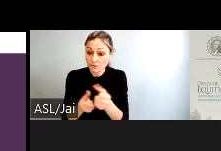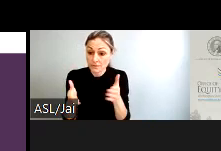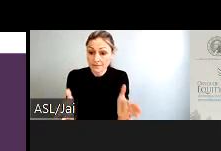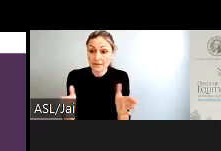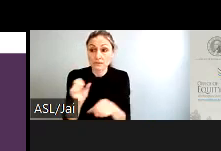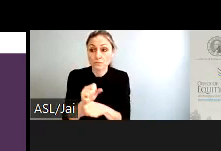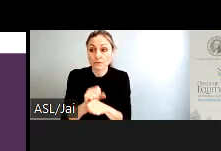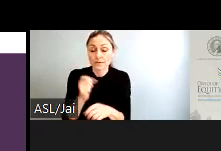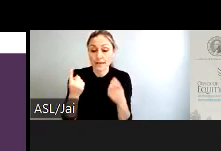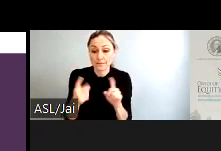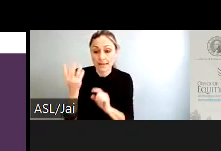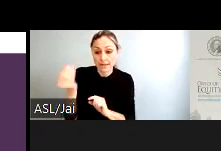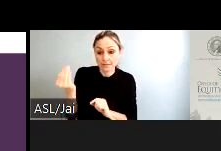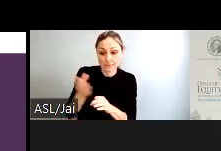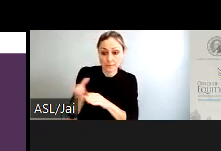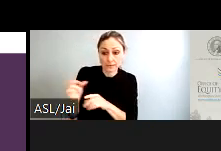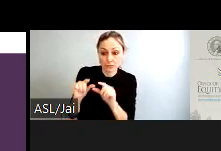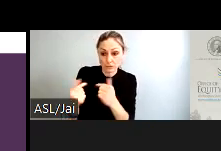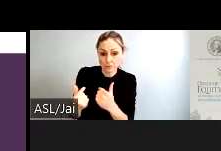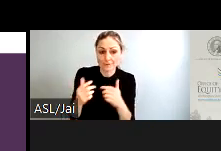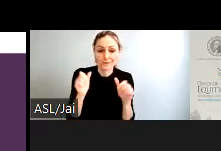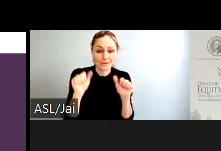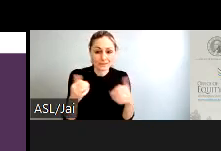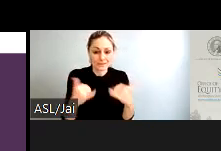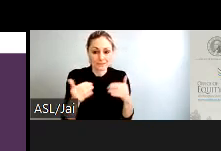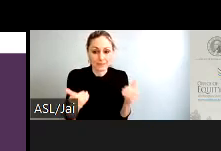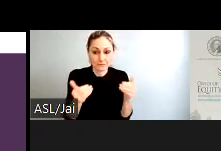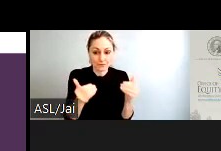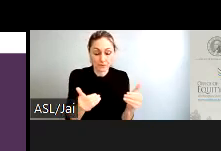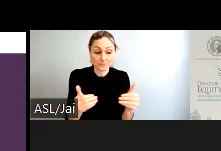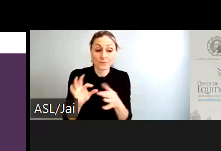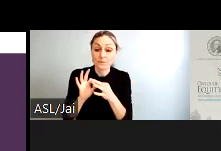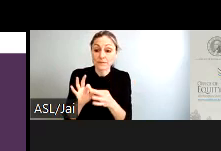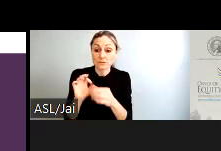of the main group and is still able to move forward. Relational work also allows tough